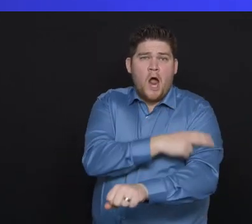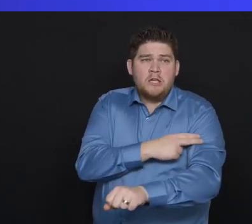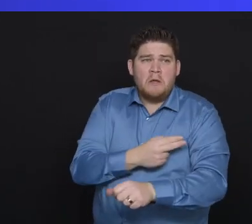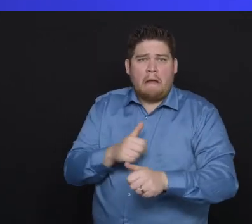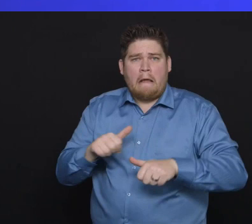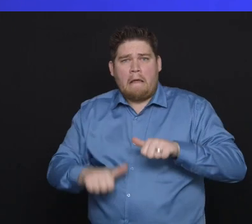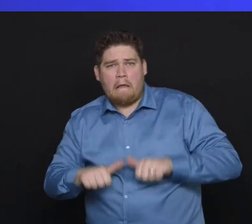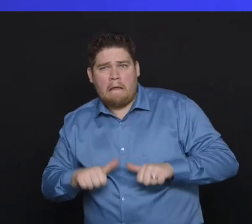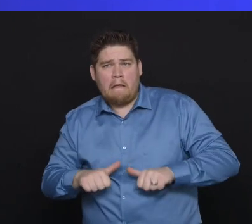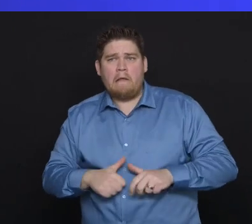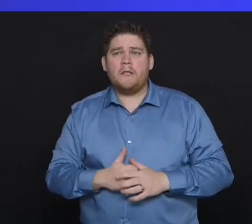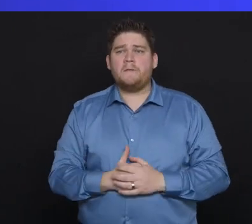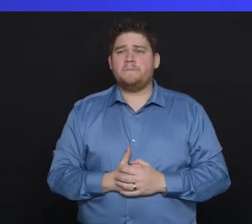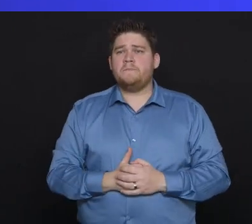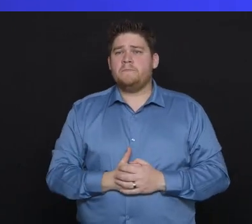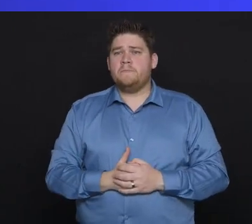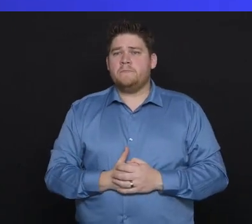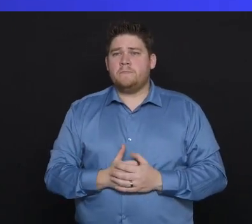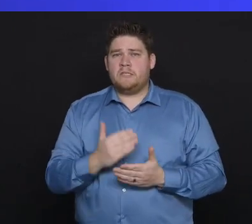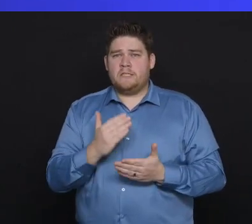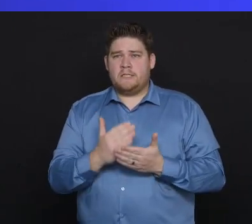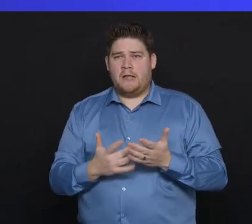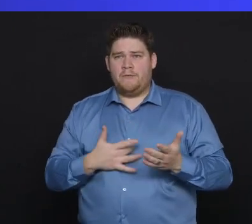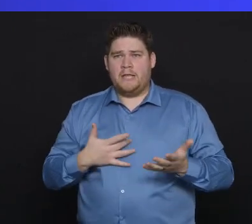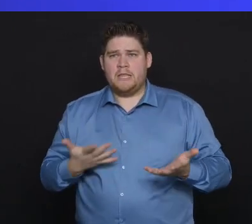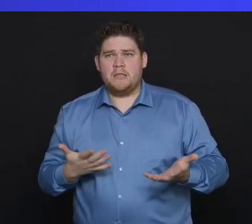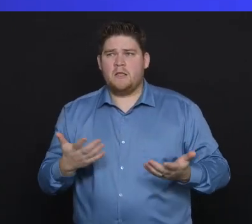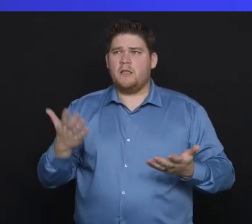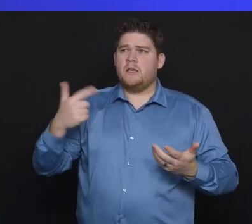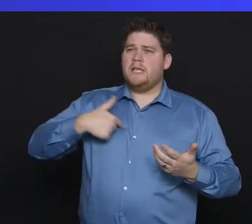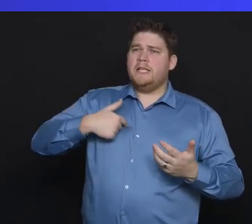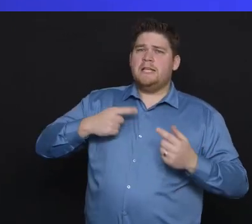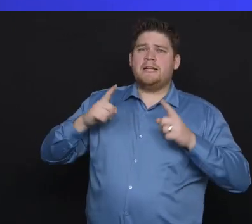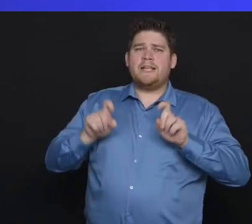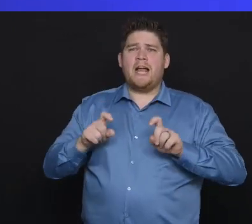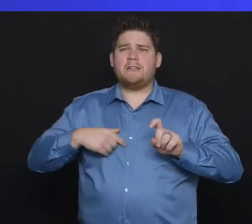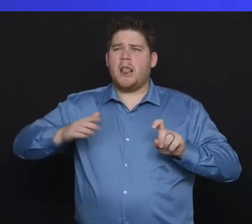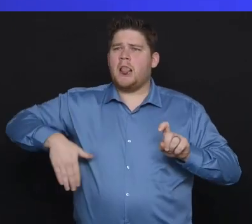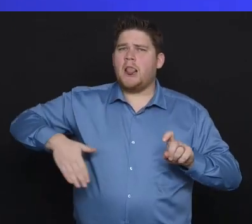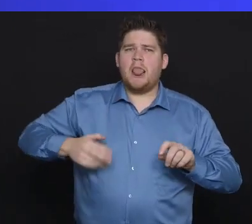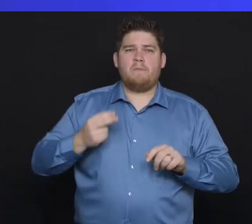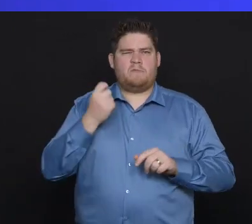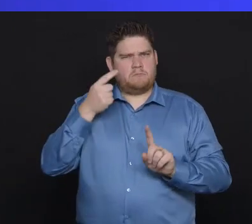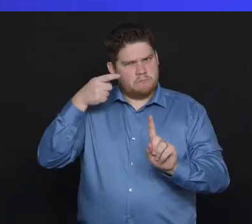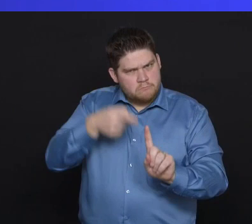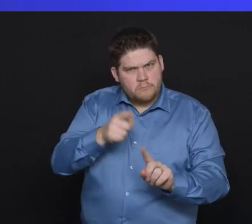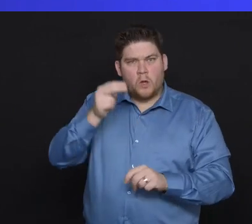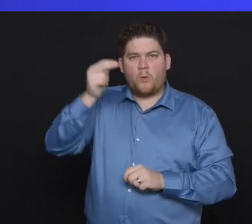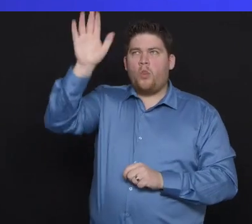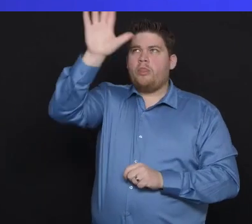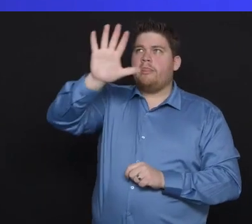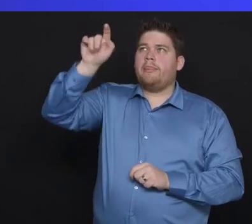There is a presumption that people are not getting access to a test in the northern region.